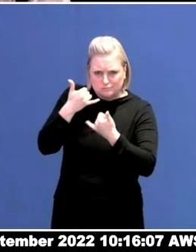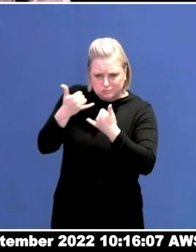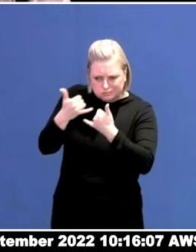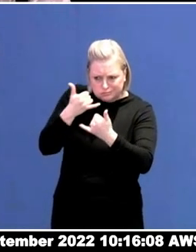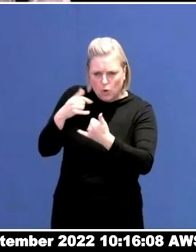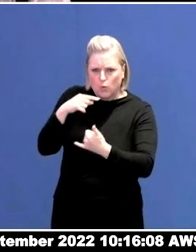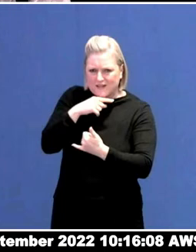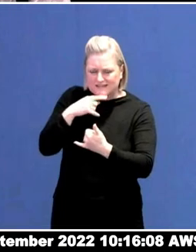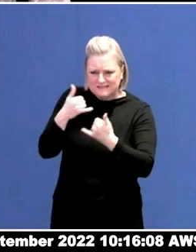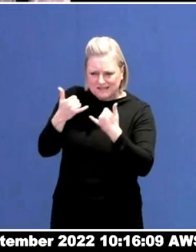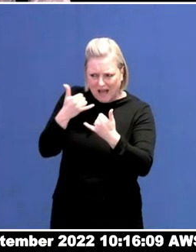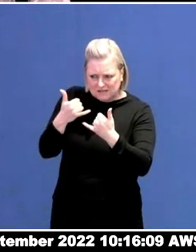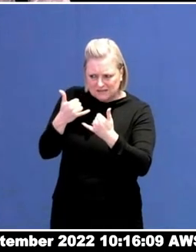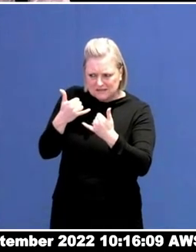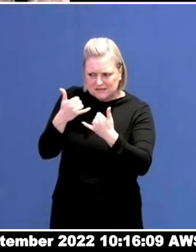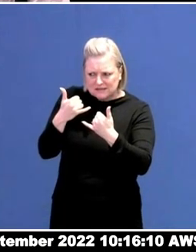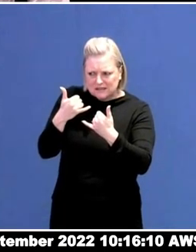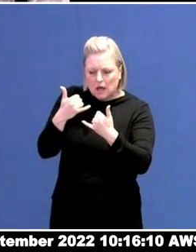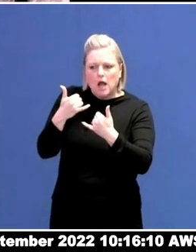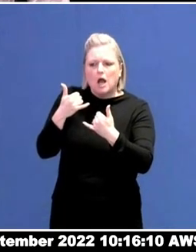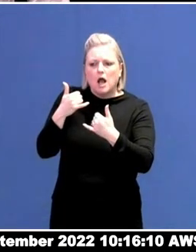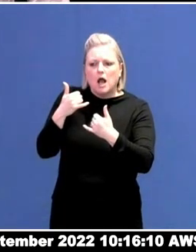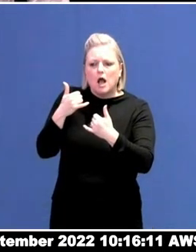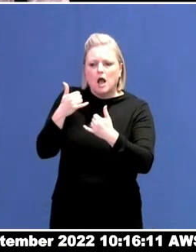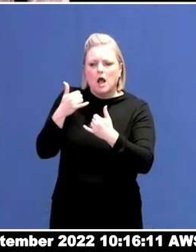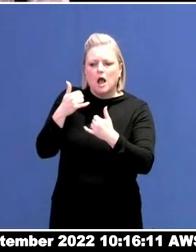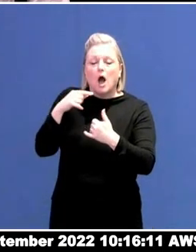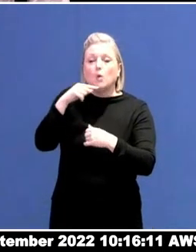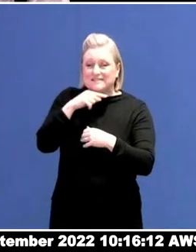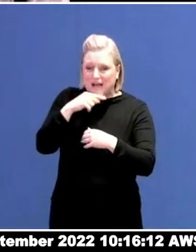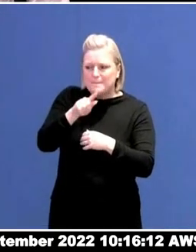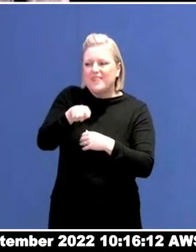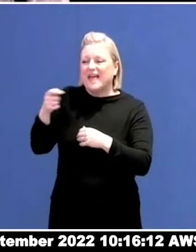come the next day to the centre to see Aaron in person?